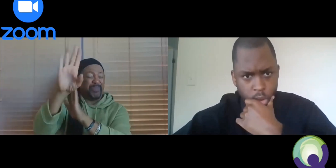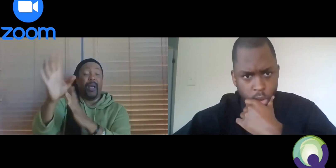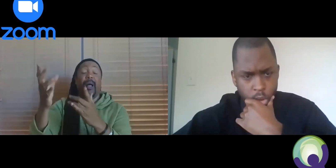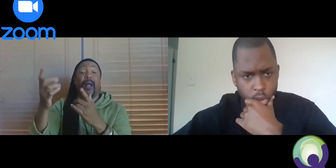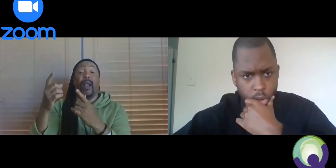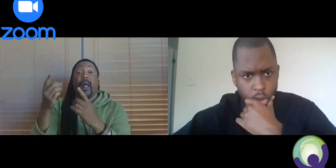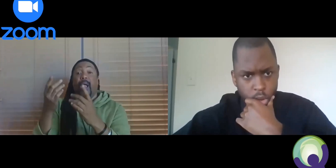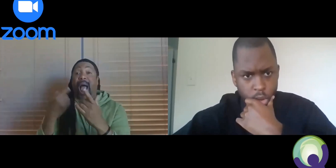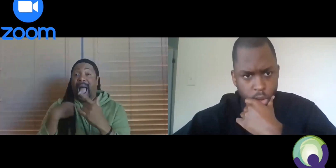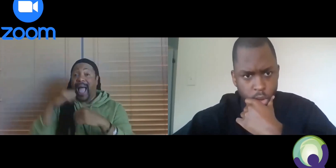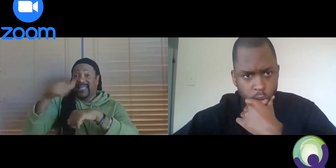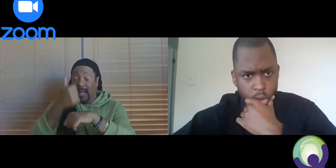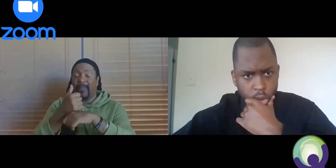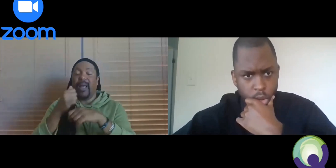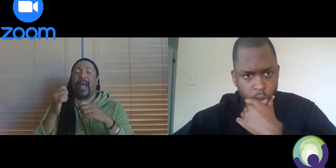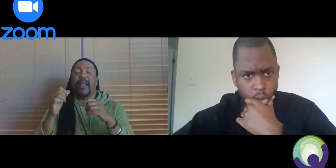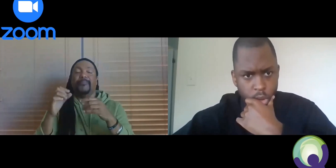here is an opportunity to train and develop.